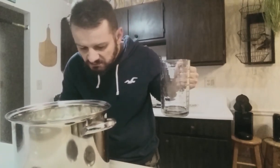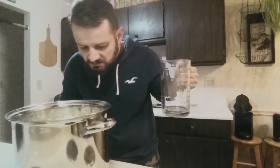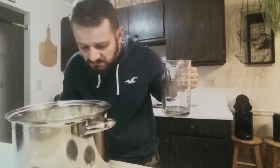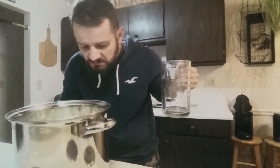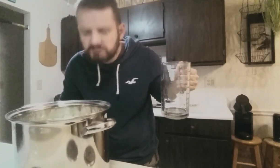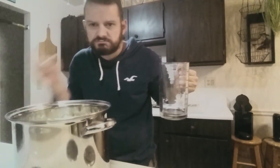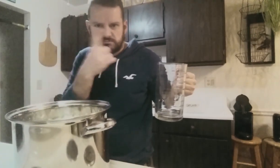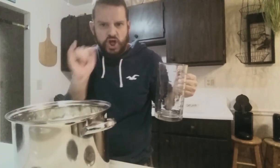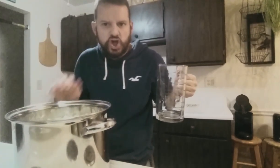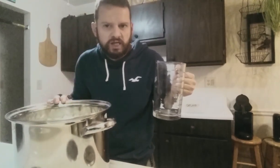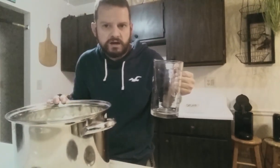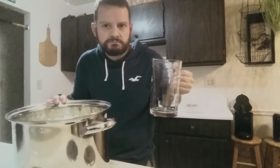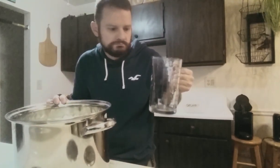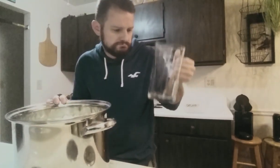It looks like it.